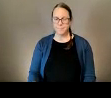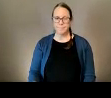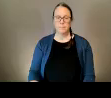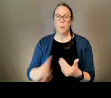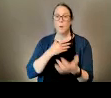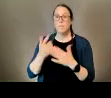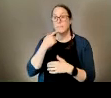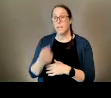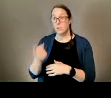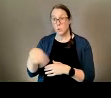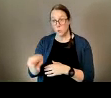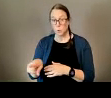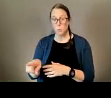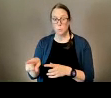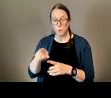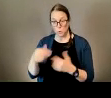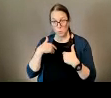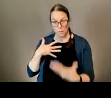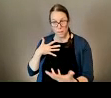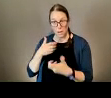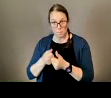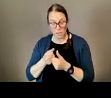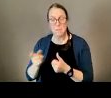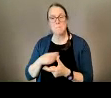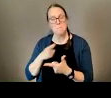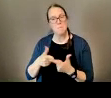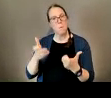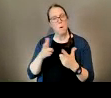you do want to go ahead and install the update,